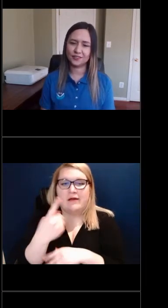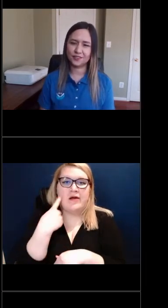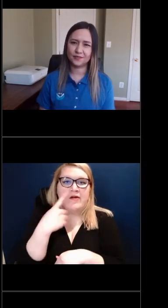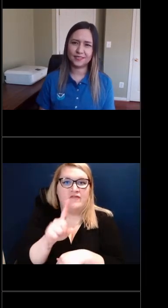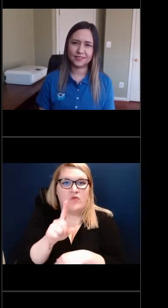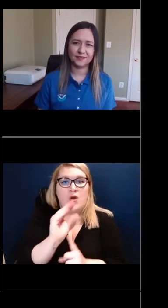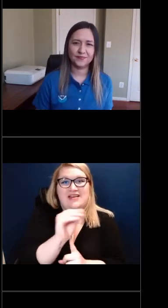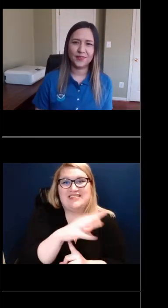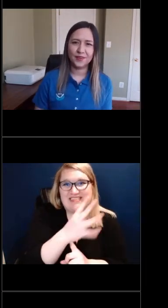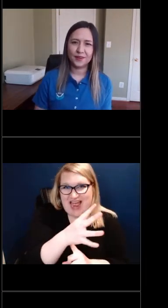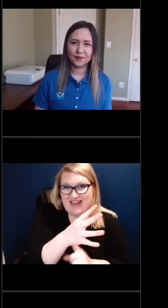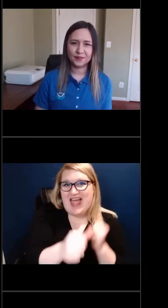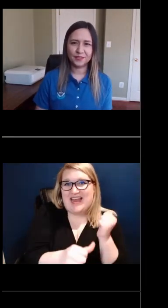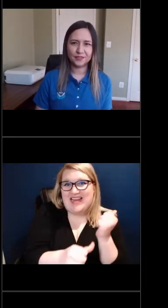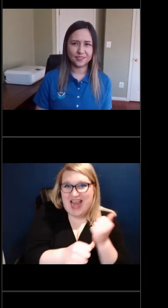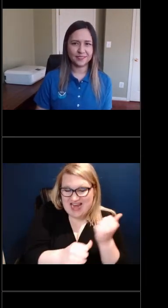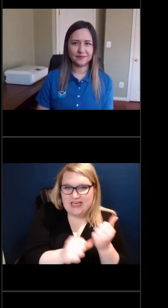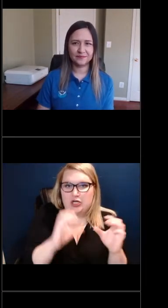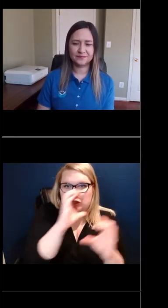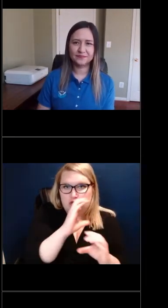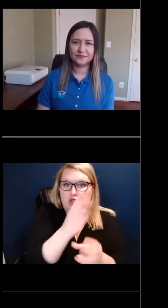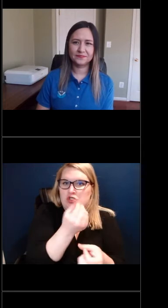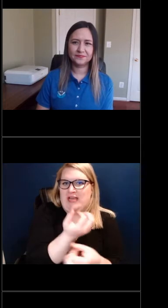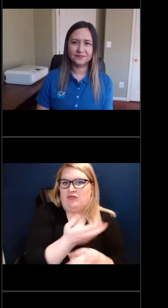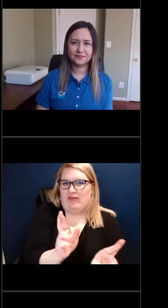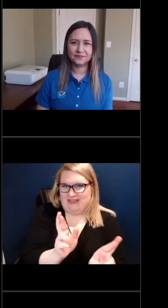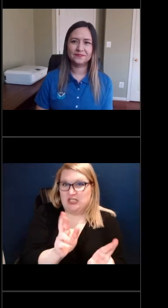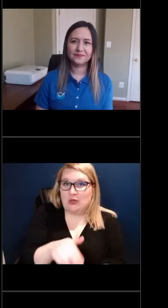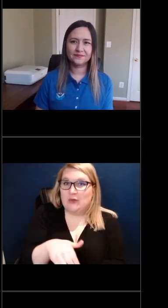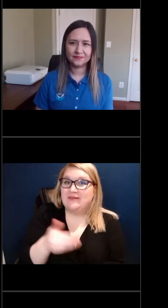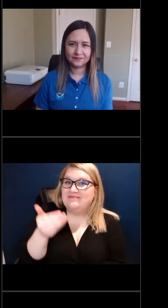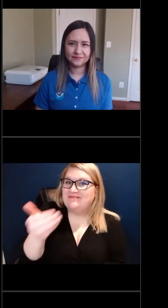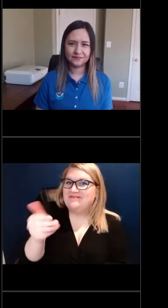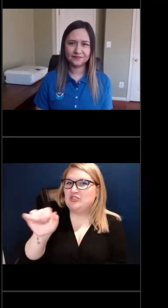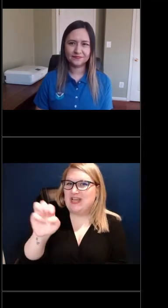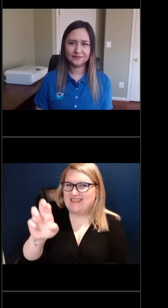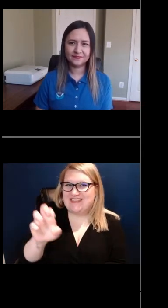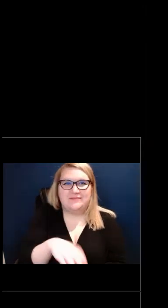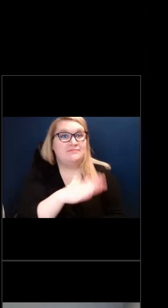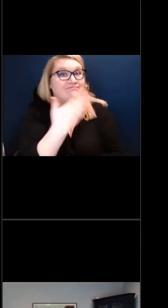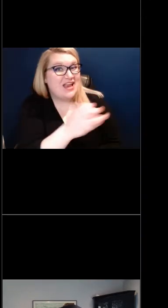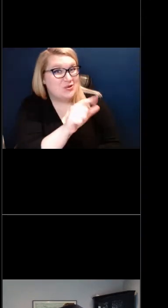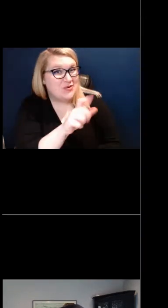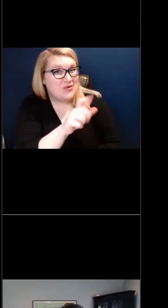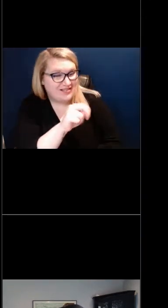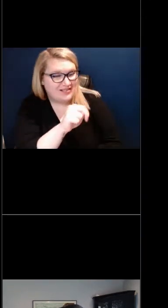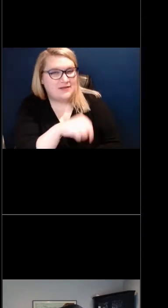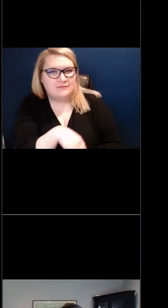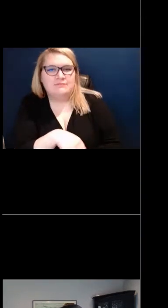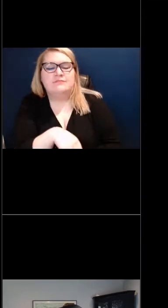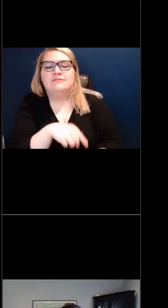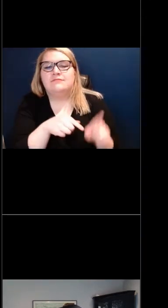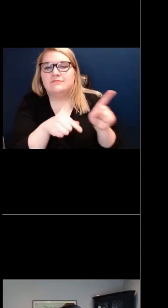search and rescue over to you, Jesse. Thanks Ellen. So Ellen mentioned that how NOAA data products can save lives.